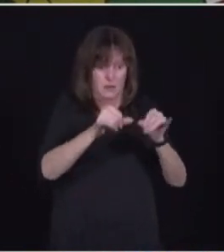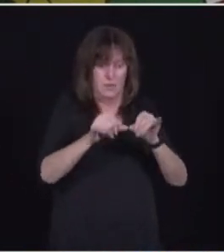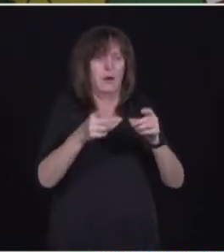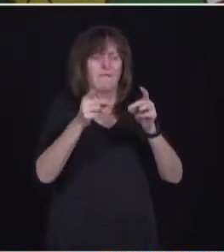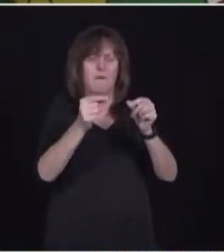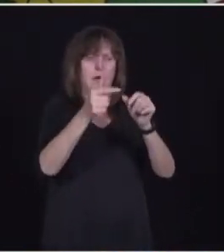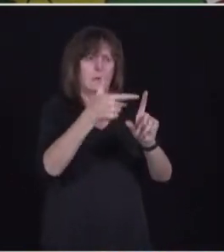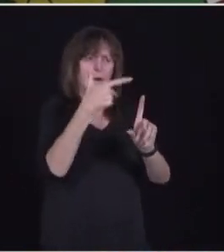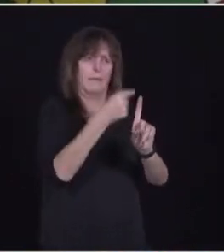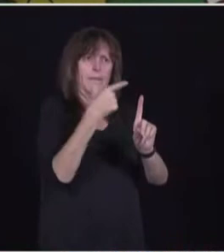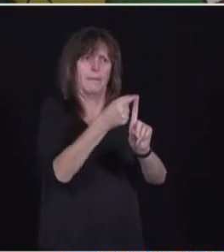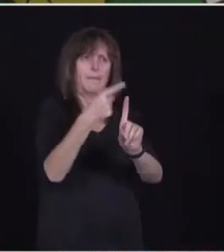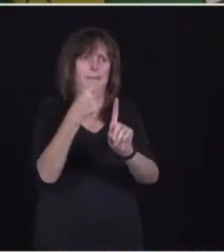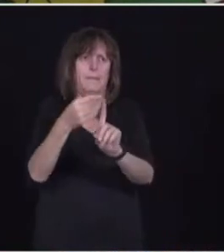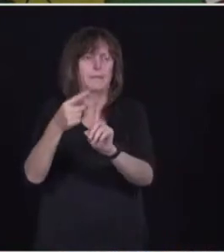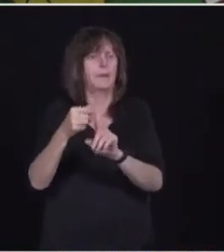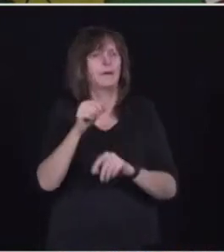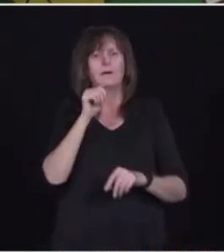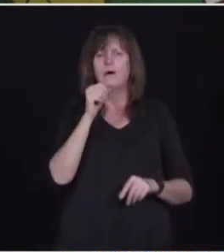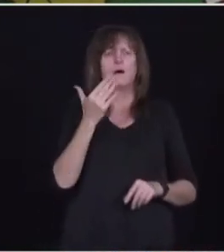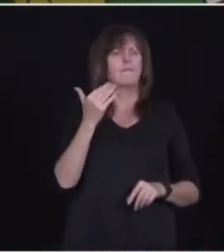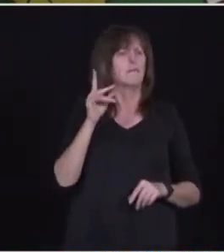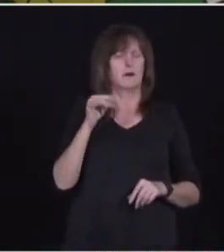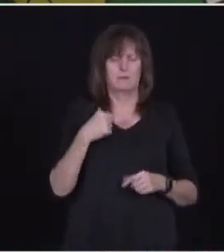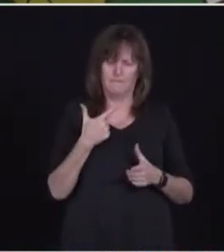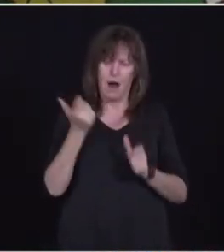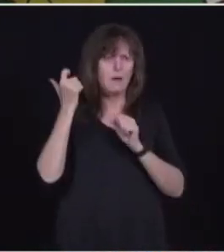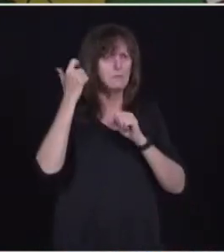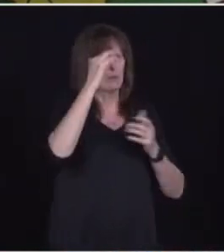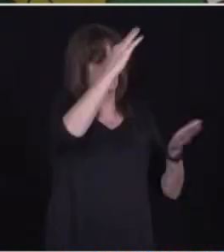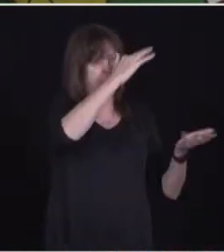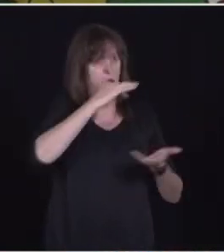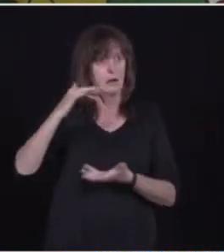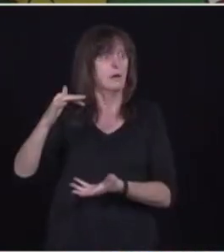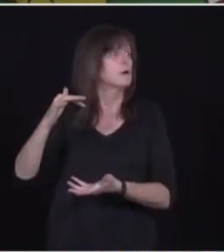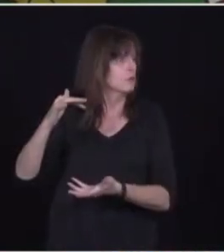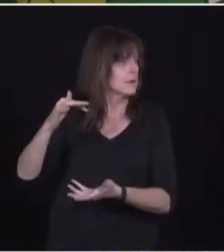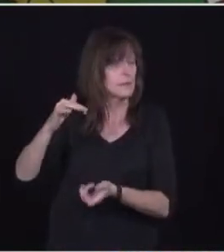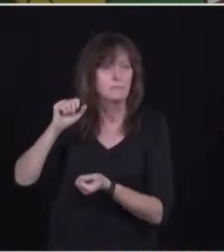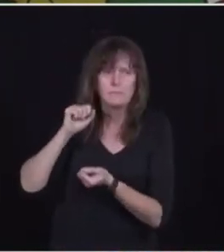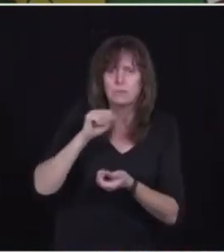to distribute it, and we want them stalled and mixed and injected into people who want the